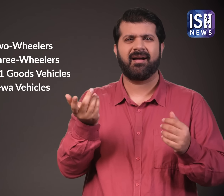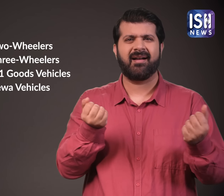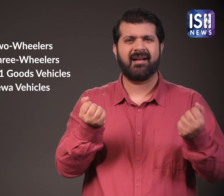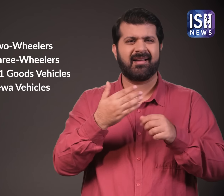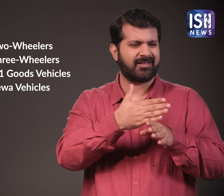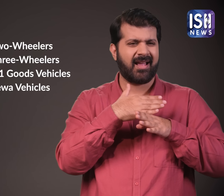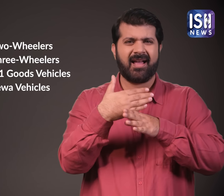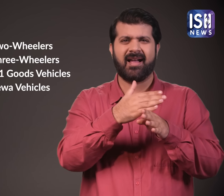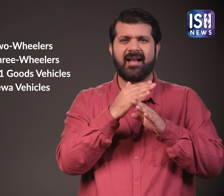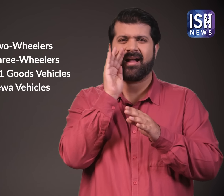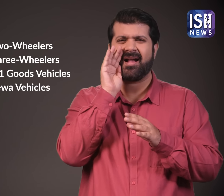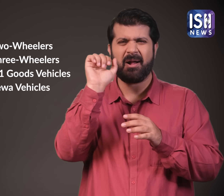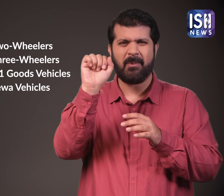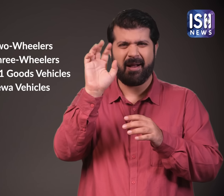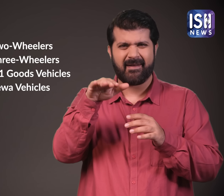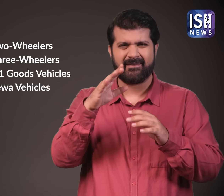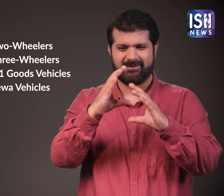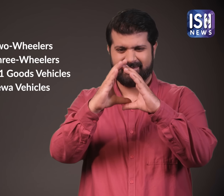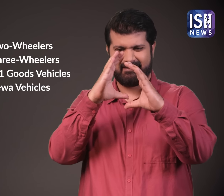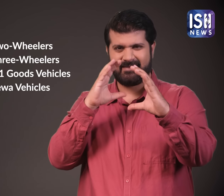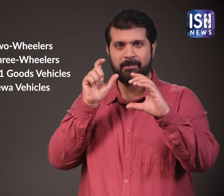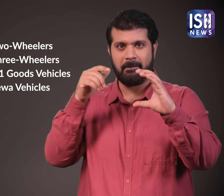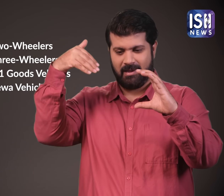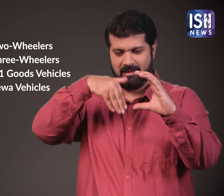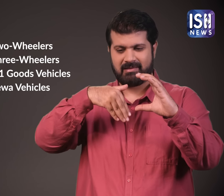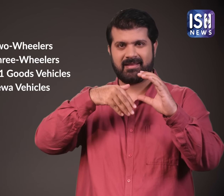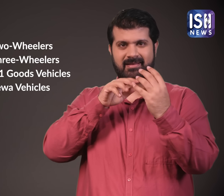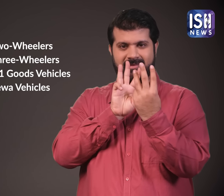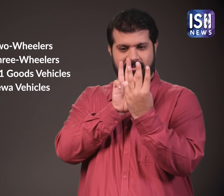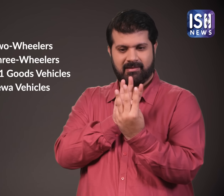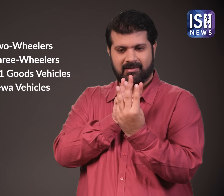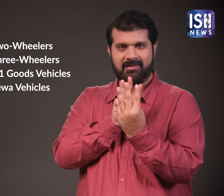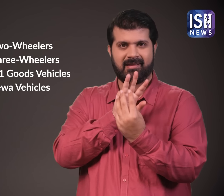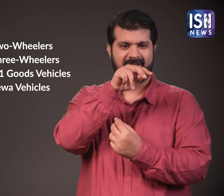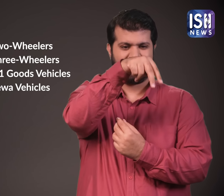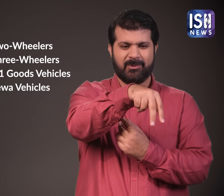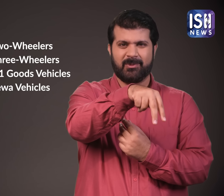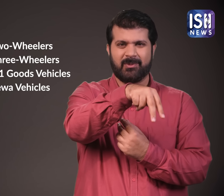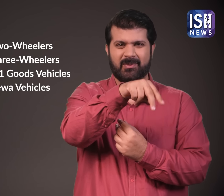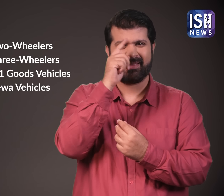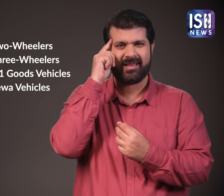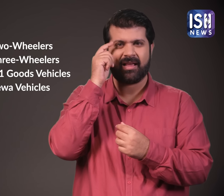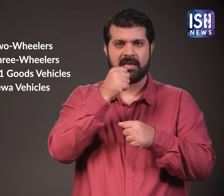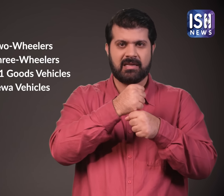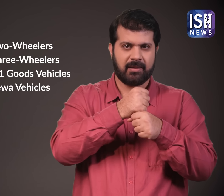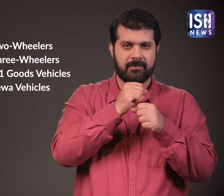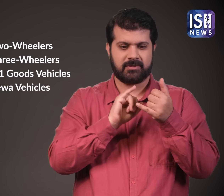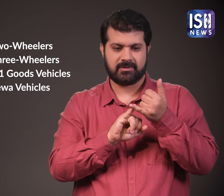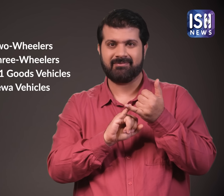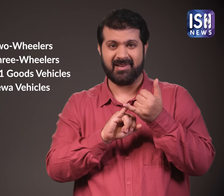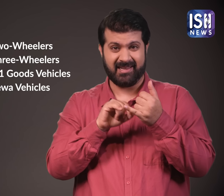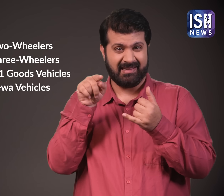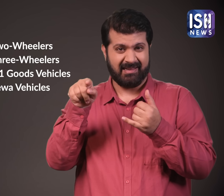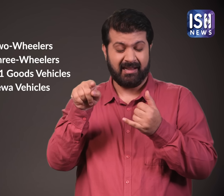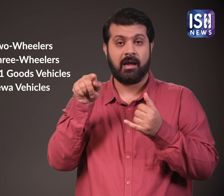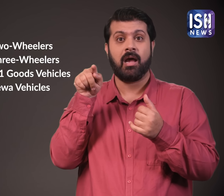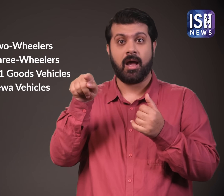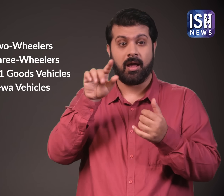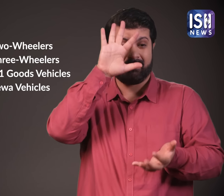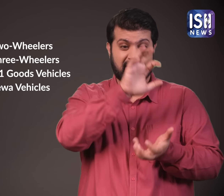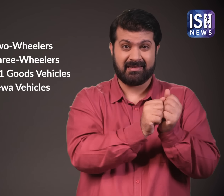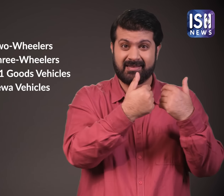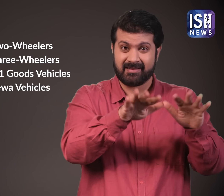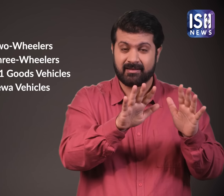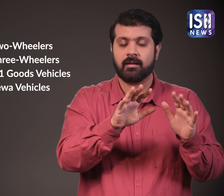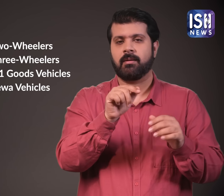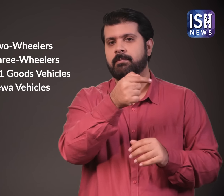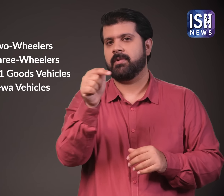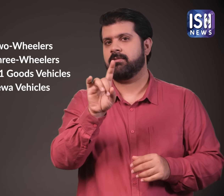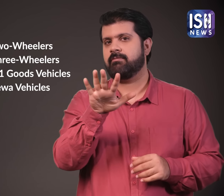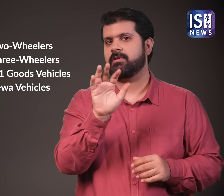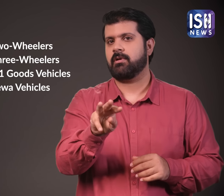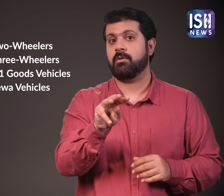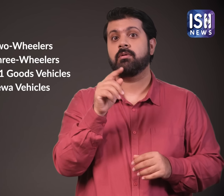4. ₹15,000 for Gramin Sewa vehicles.